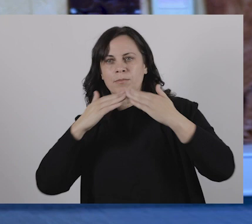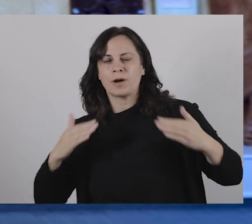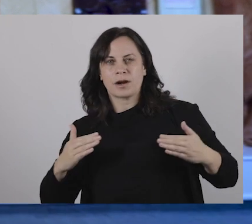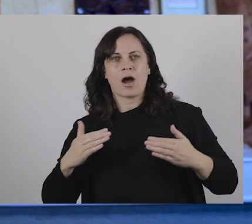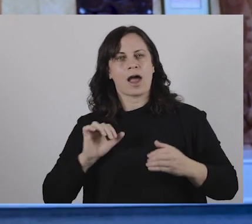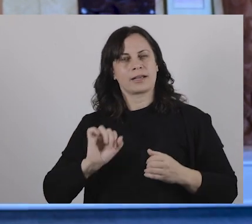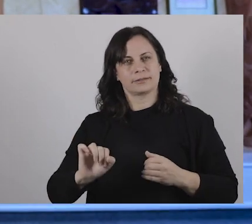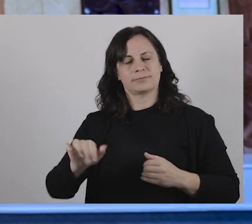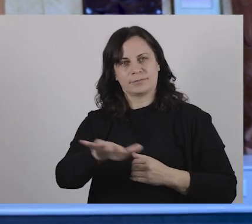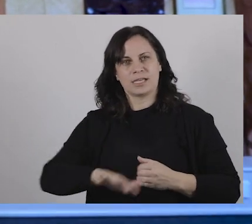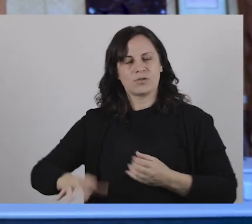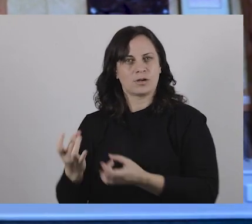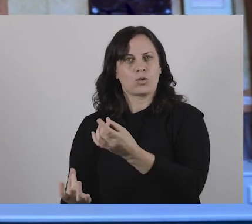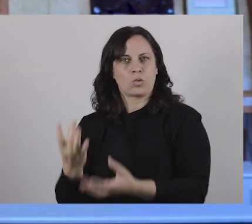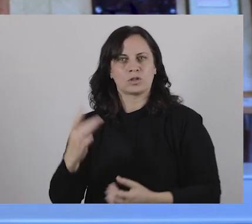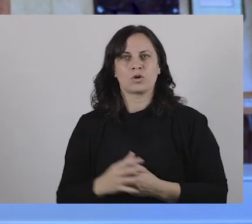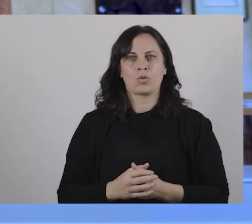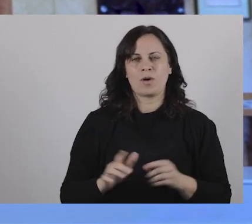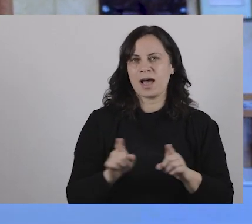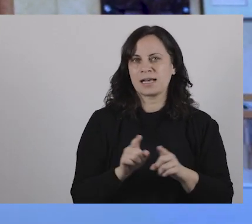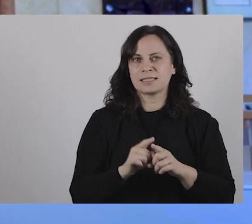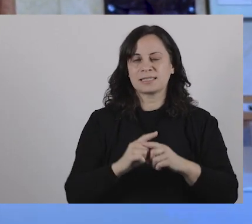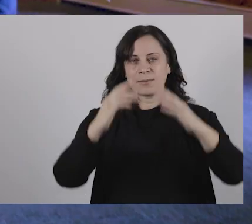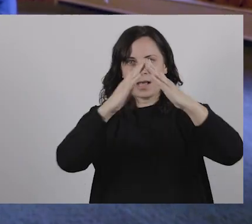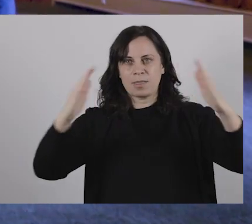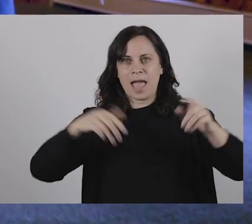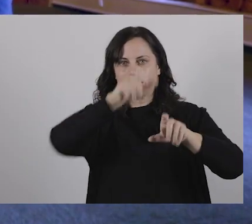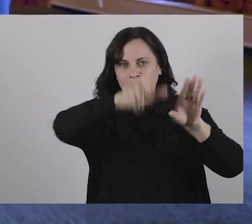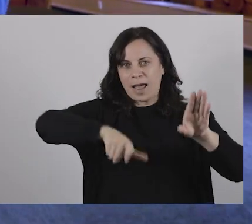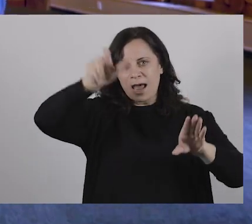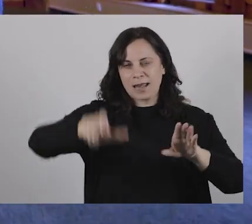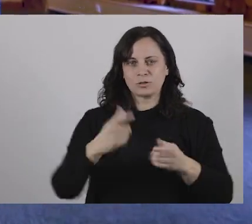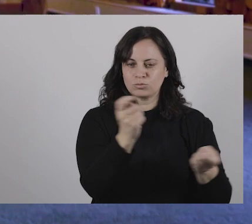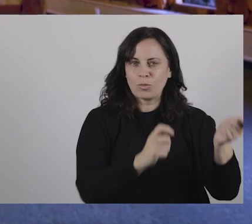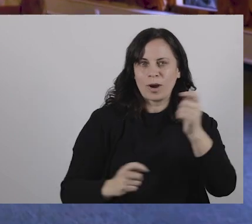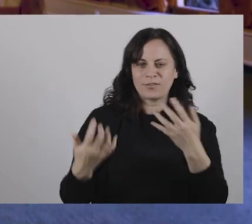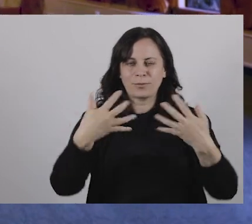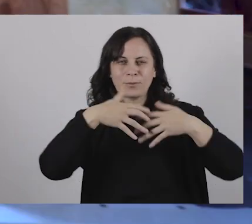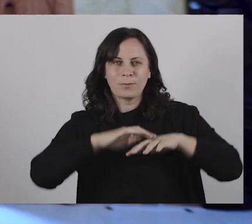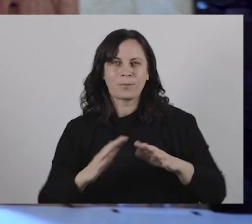at Toi Ohomai. And so the woven panels in the house, workin' alongside of Lyonel Grant,